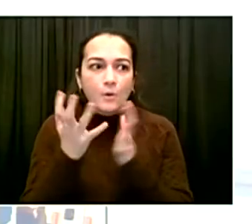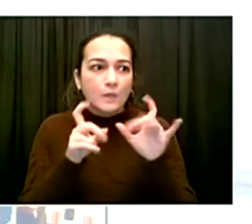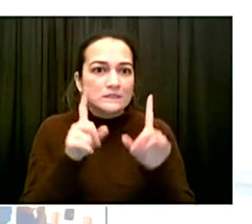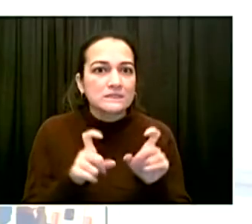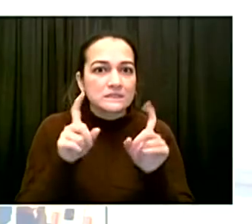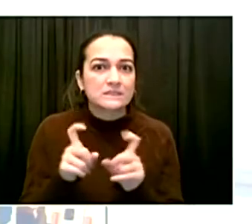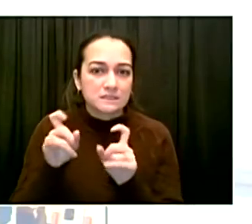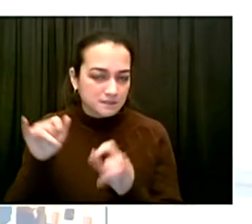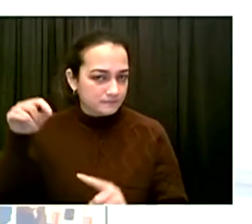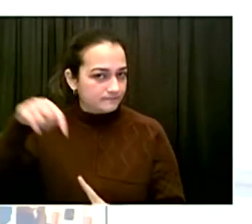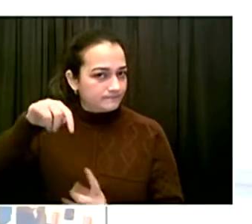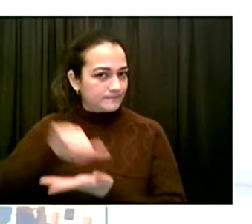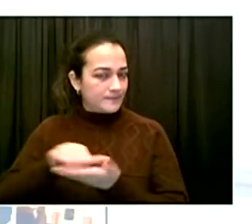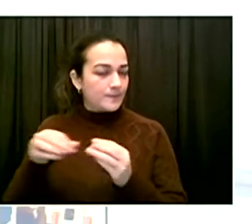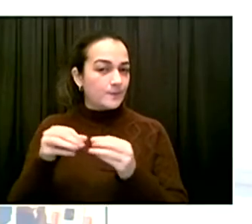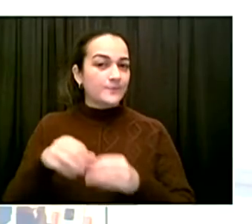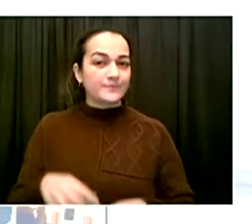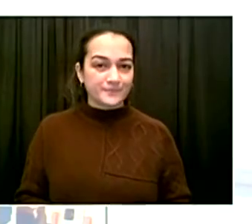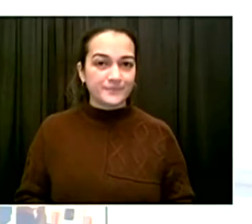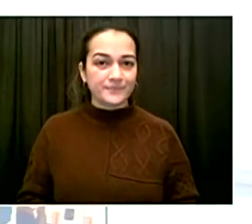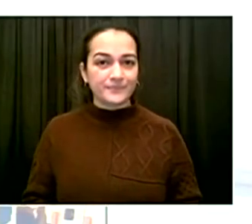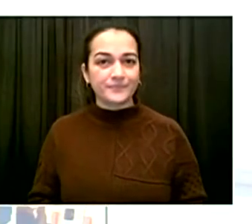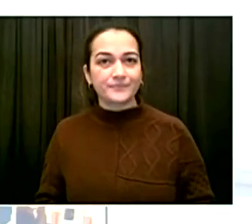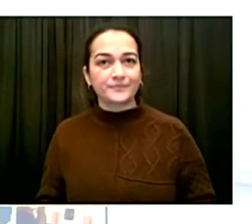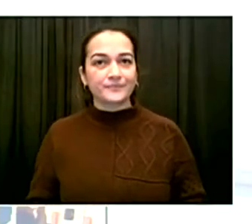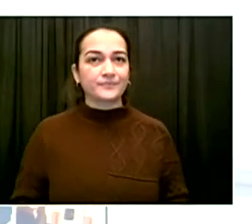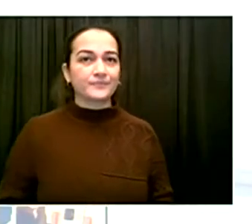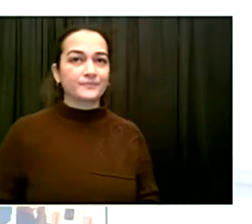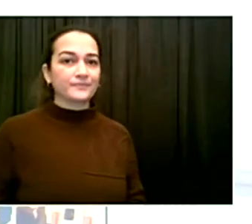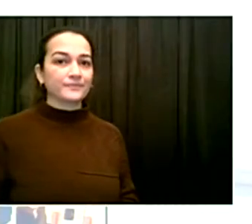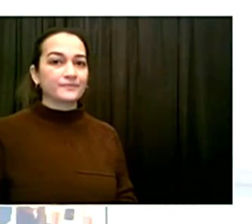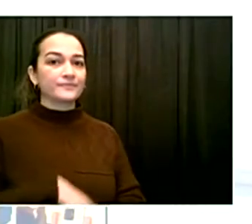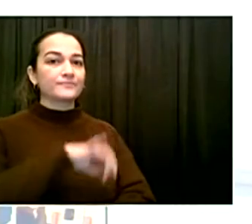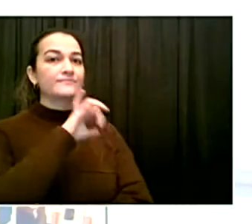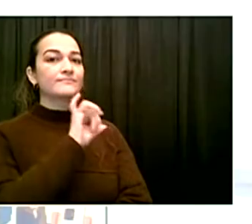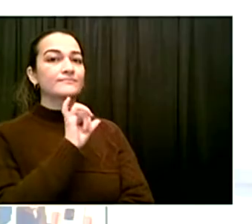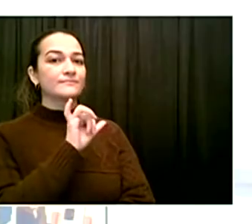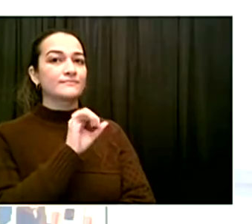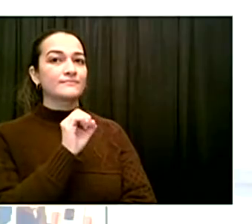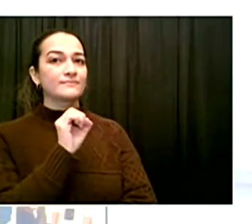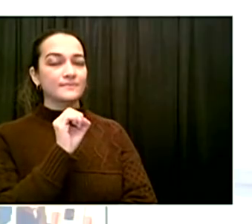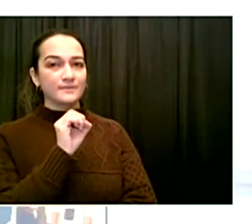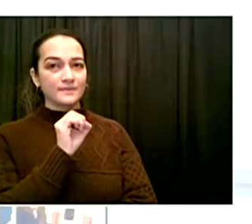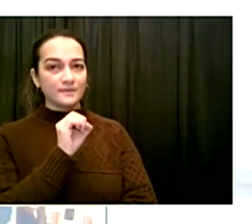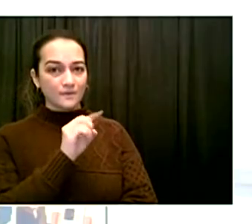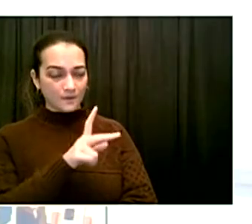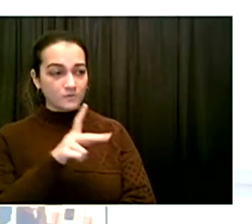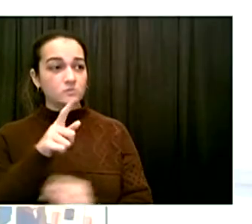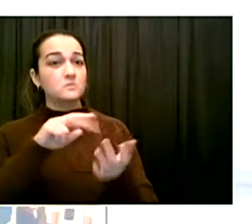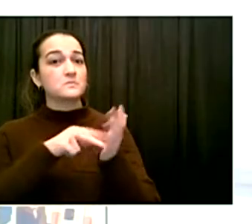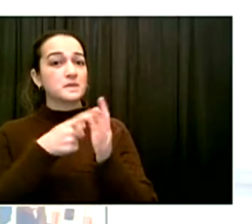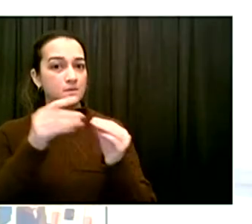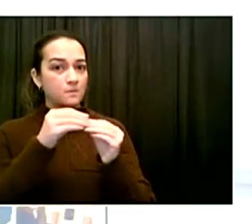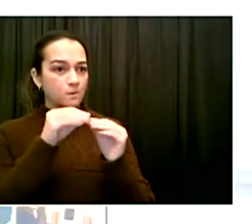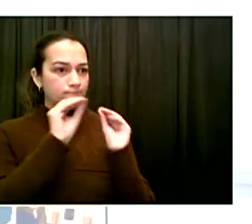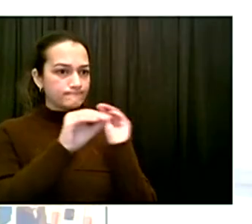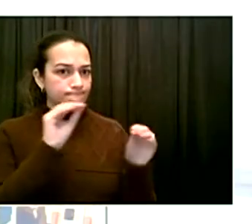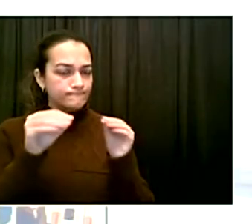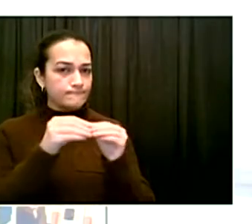THANK YOU, GO AHEAD, SONJA?